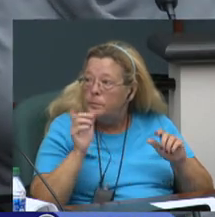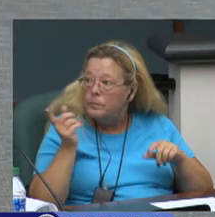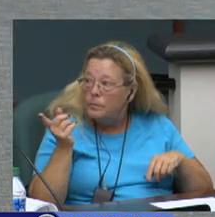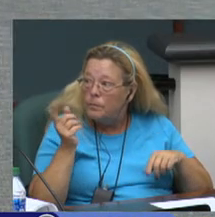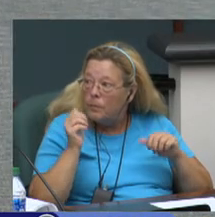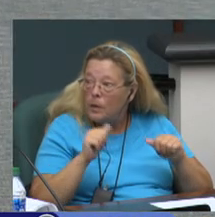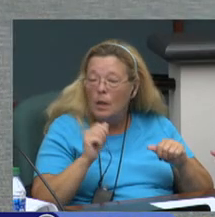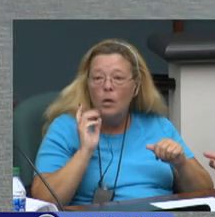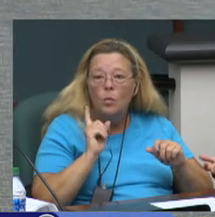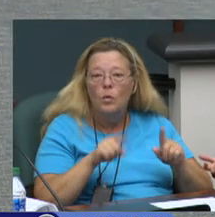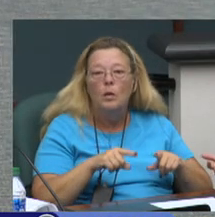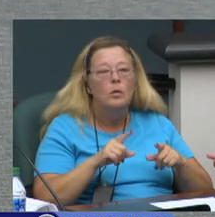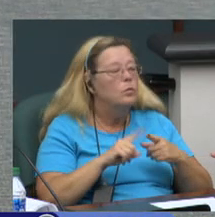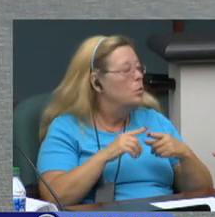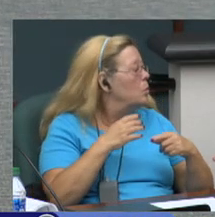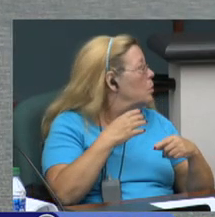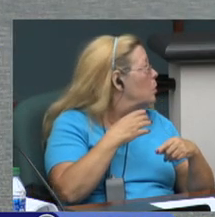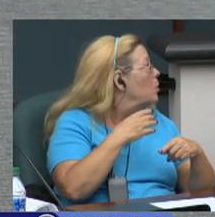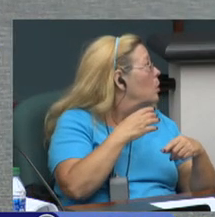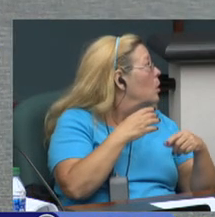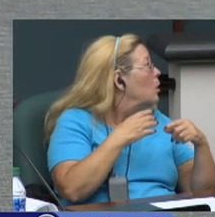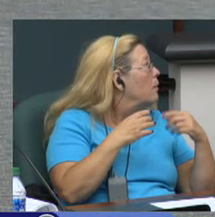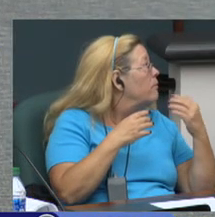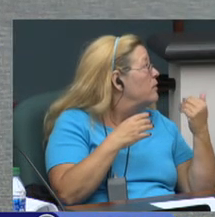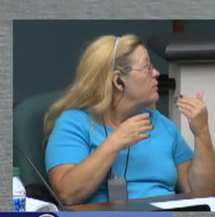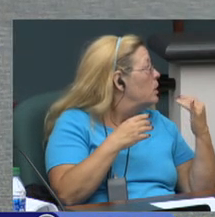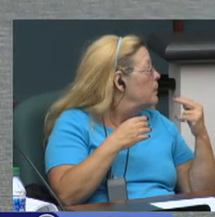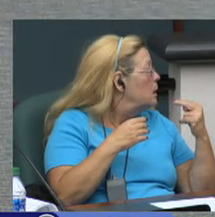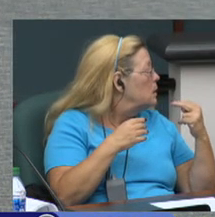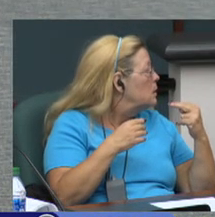to council in case there are any questions about the clarifications well